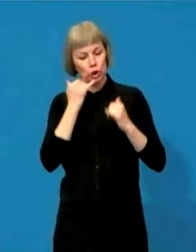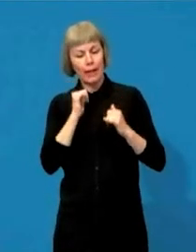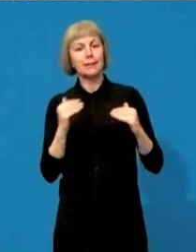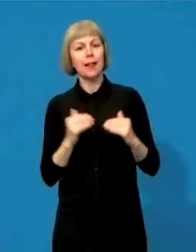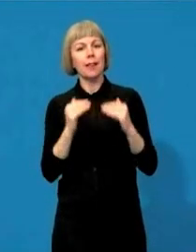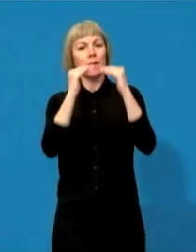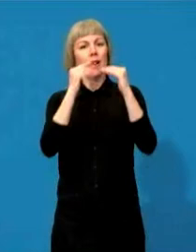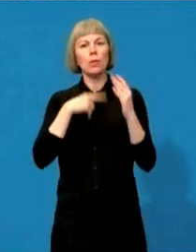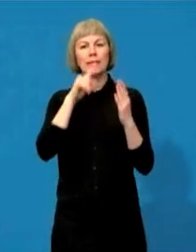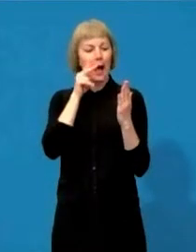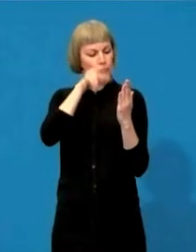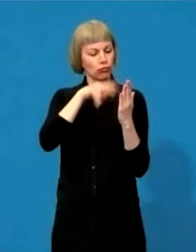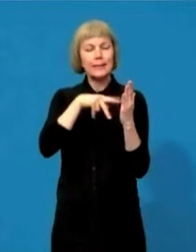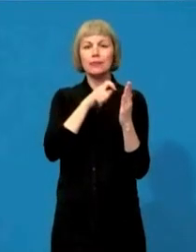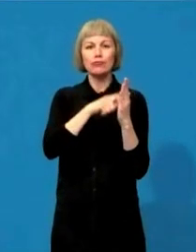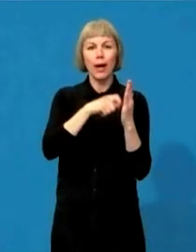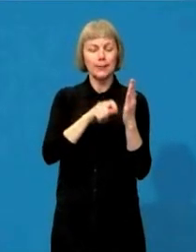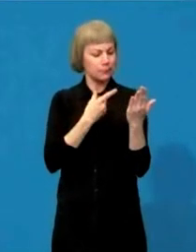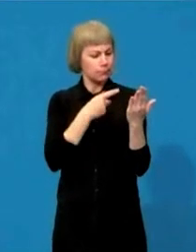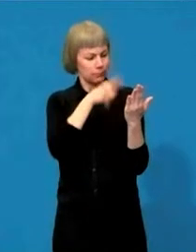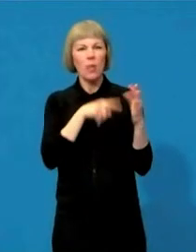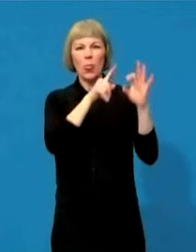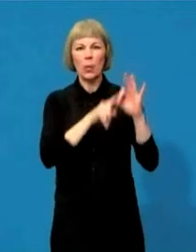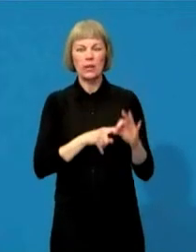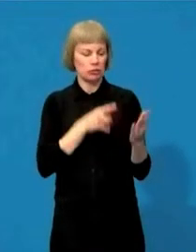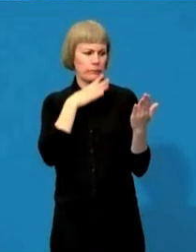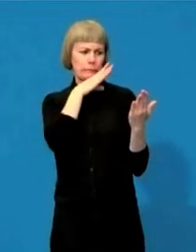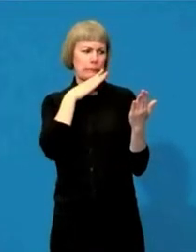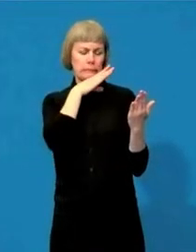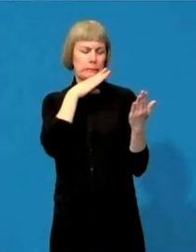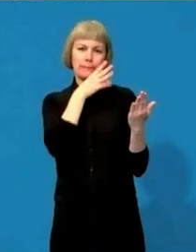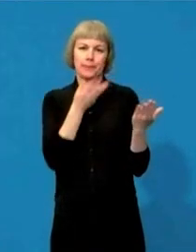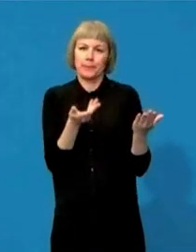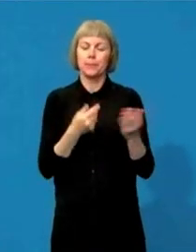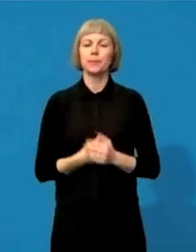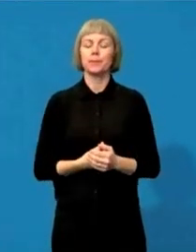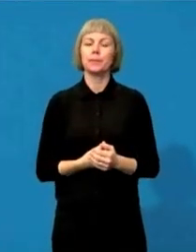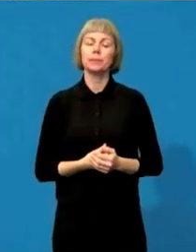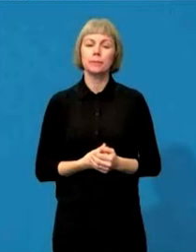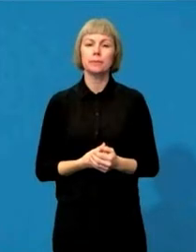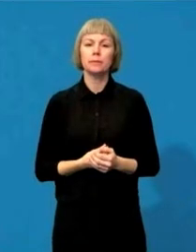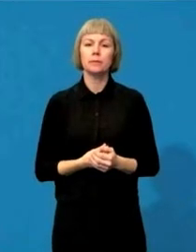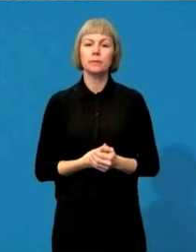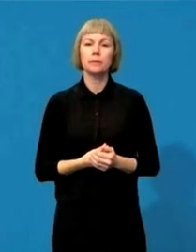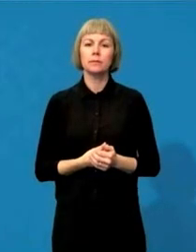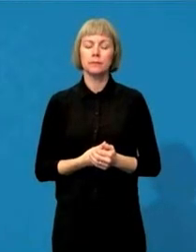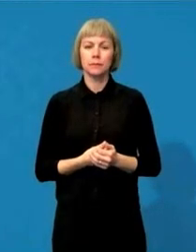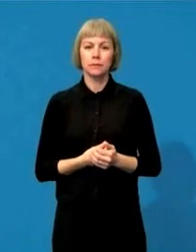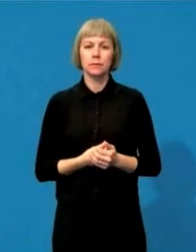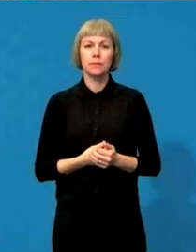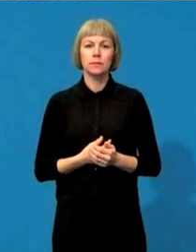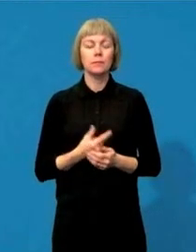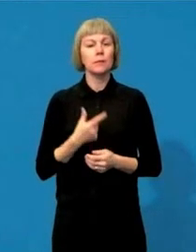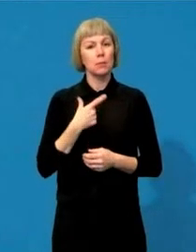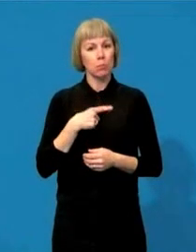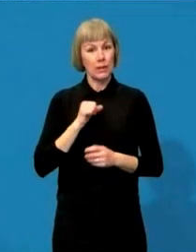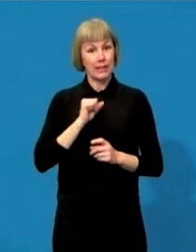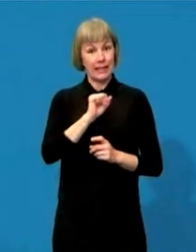So when - and he took - because of his history from the time he went to daycare